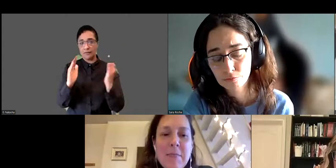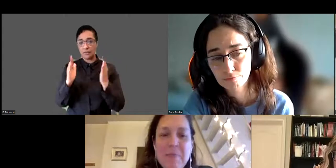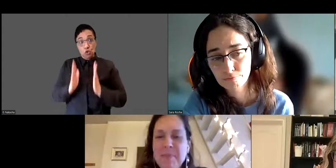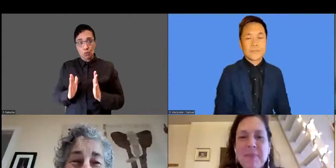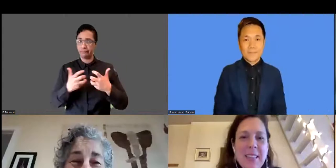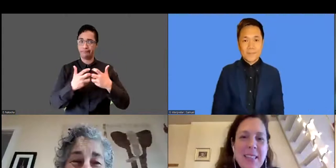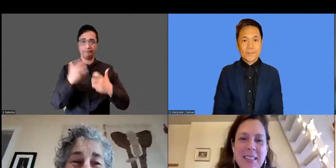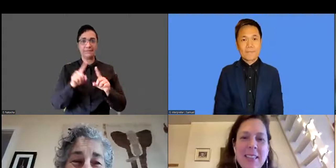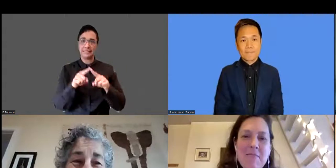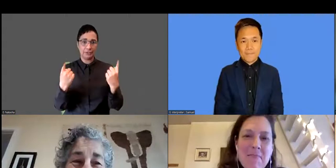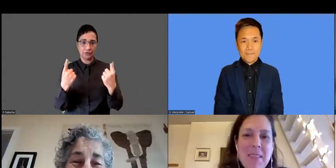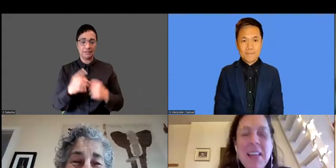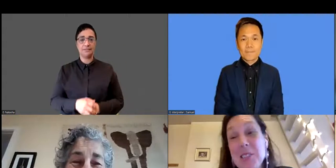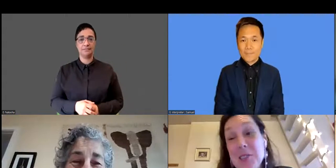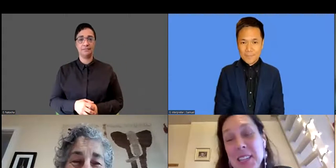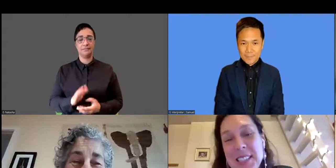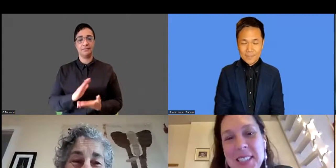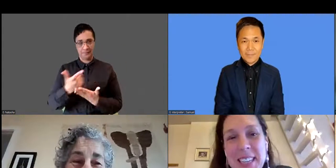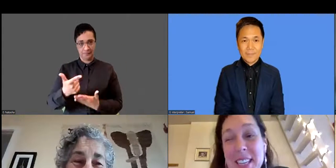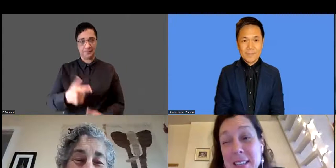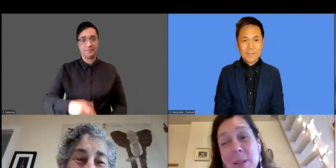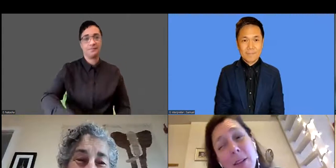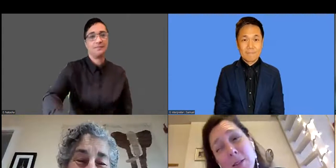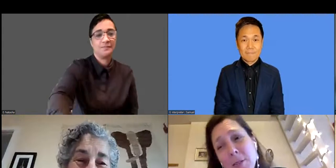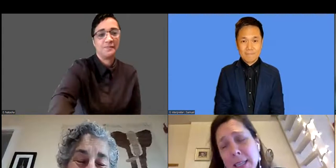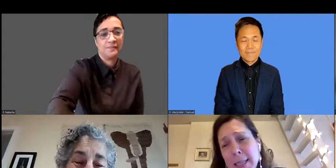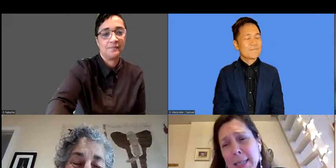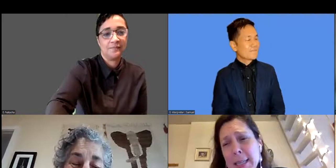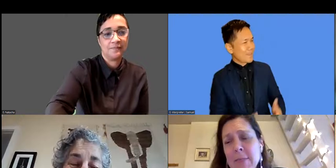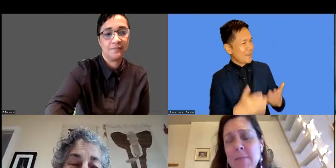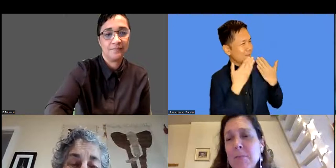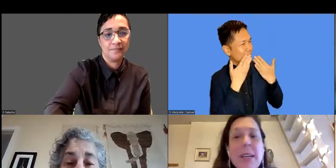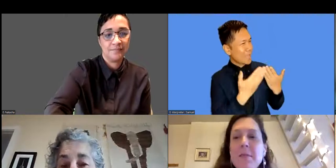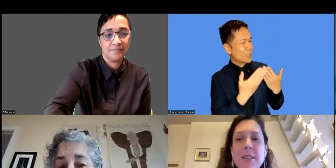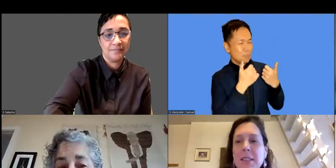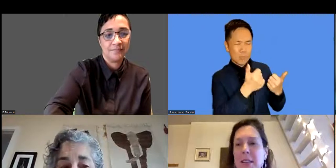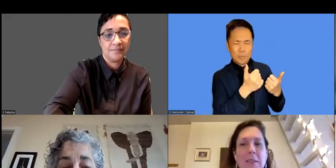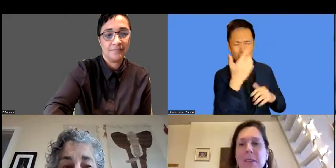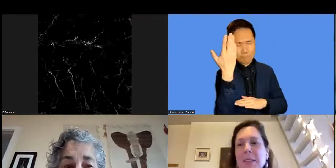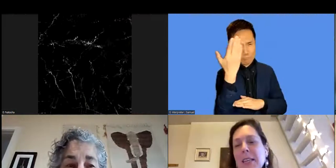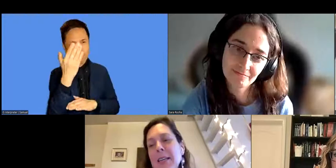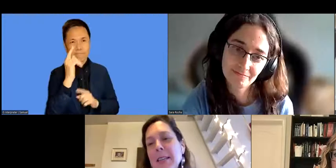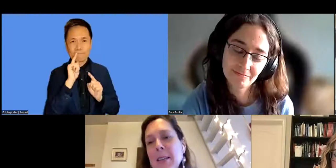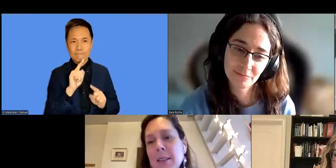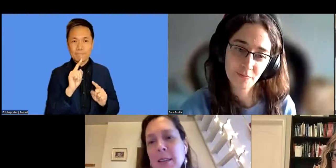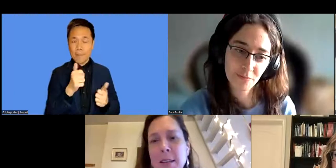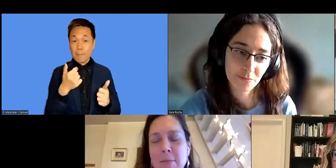That is a great answer and I think we lost Jose but I have nothing to add anyhow.